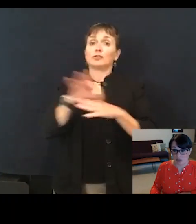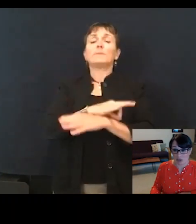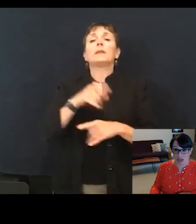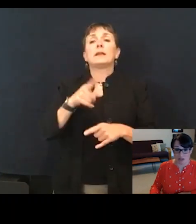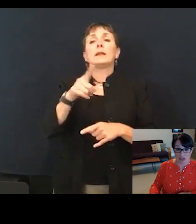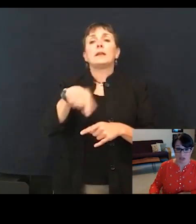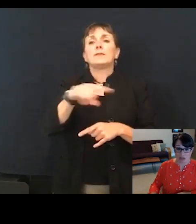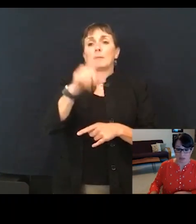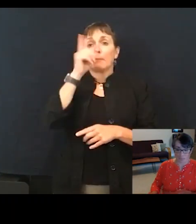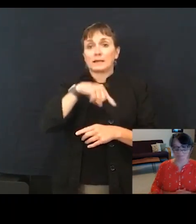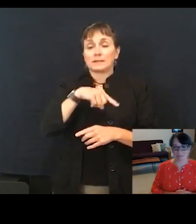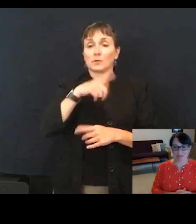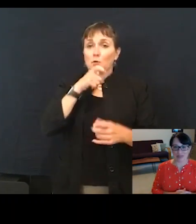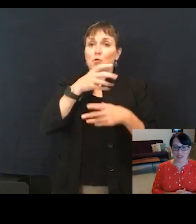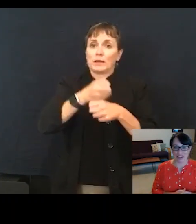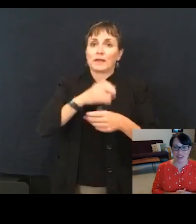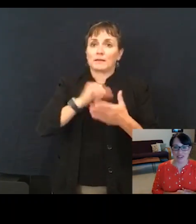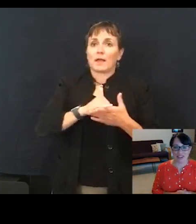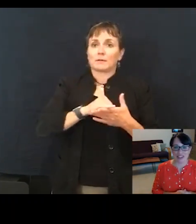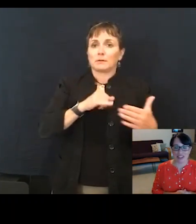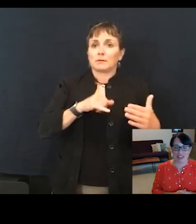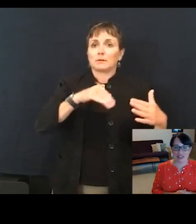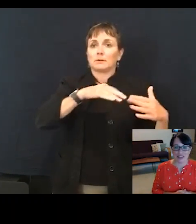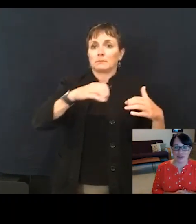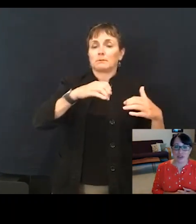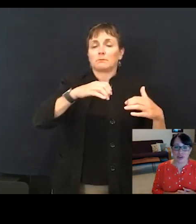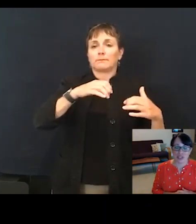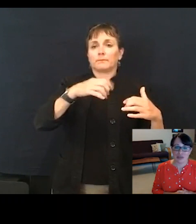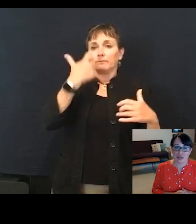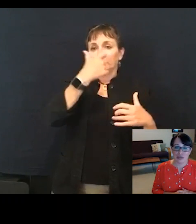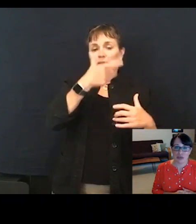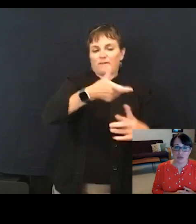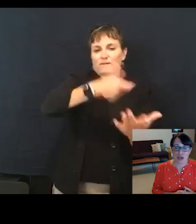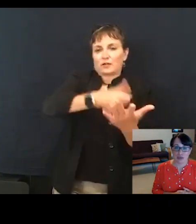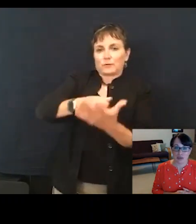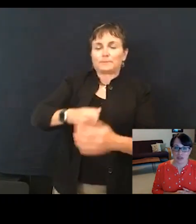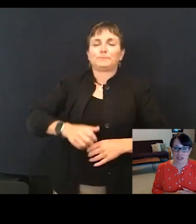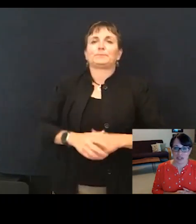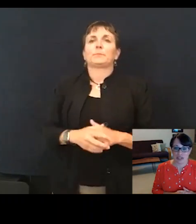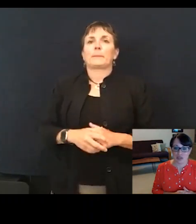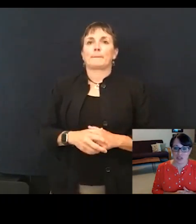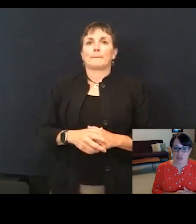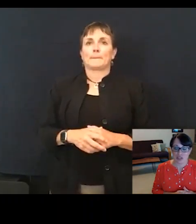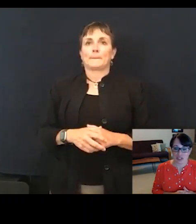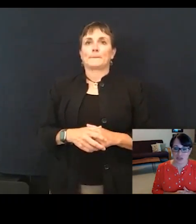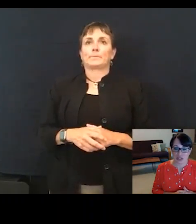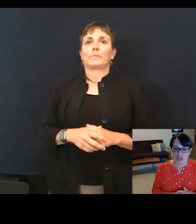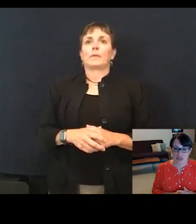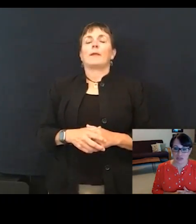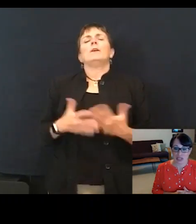that front half vector. So we thought some more about why we were seeing these functional decreases in mice